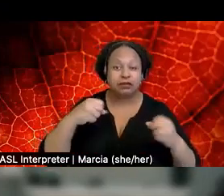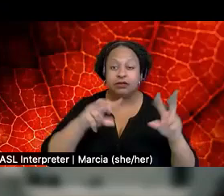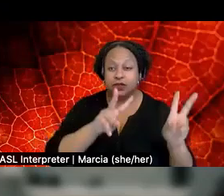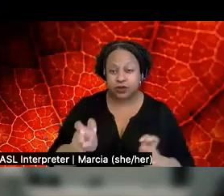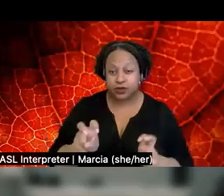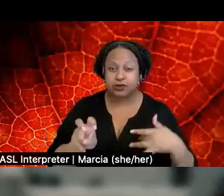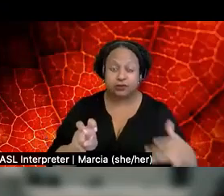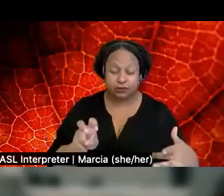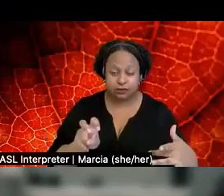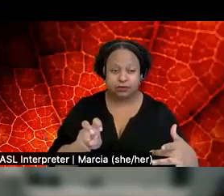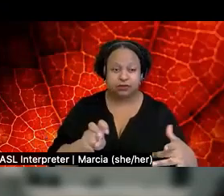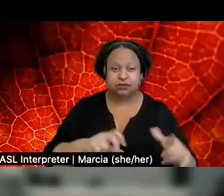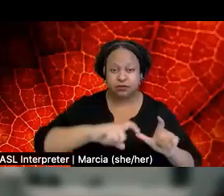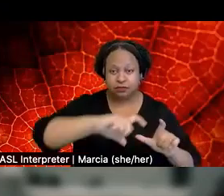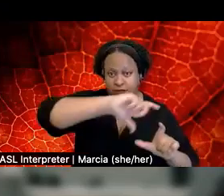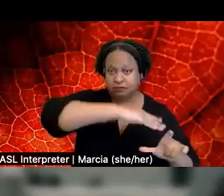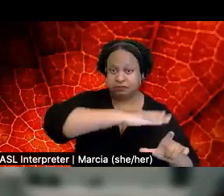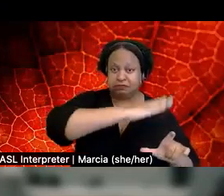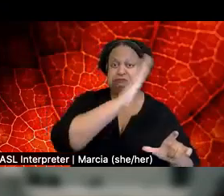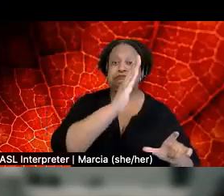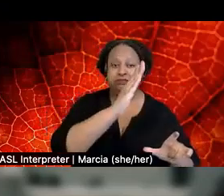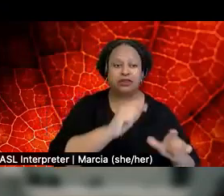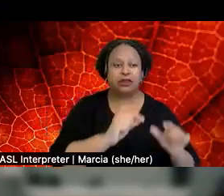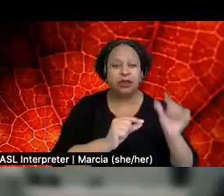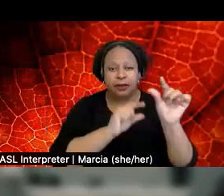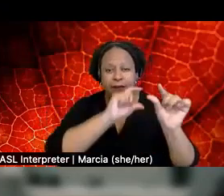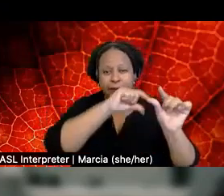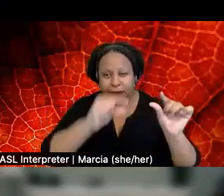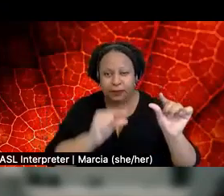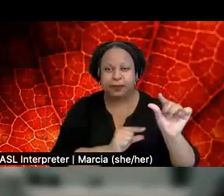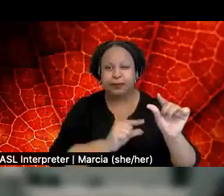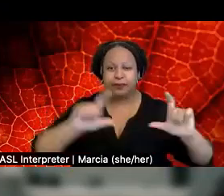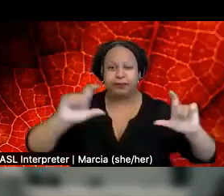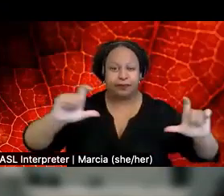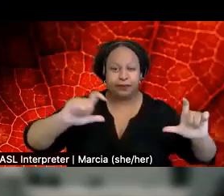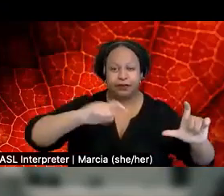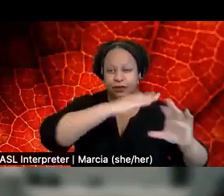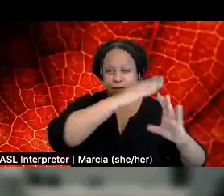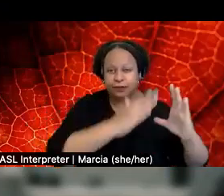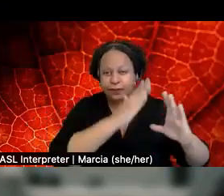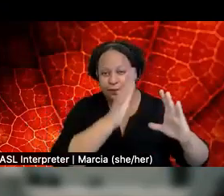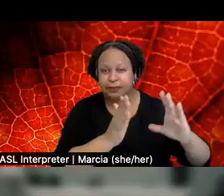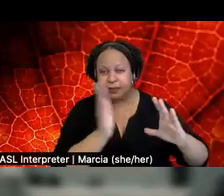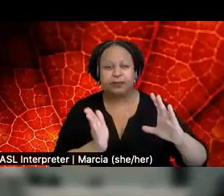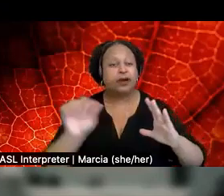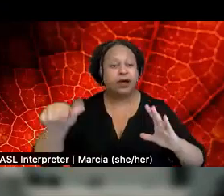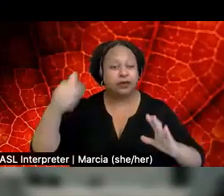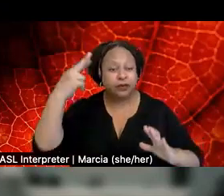And then there's a variety of other, if we will, physical,medical issues so